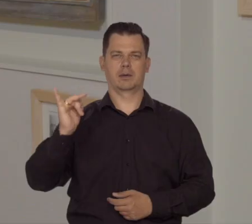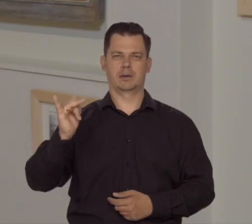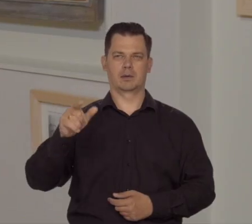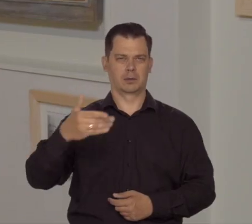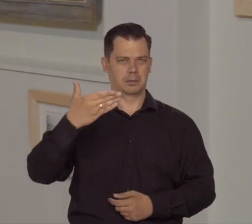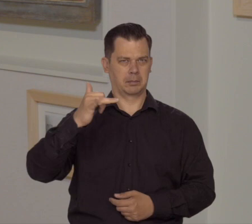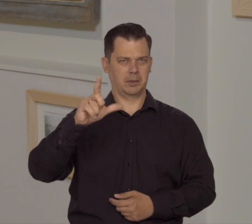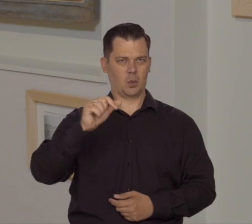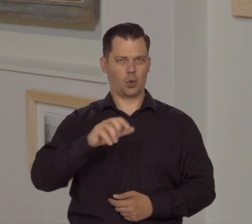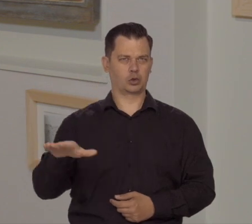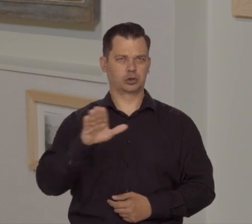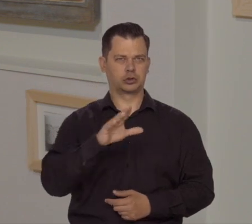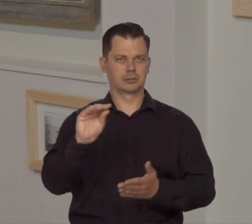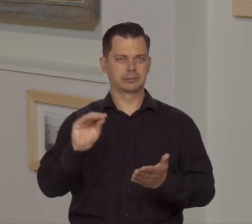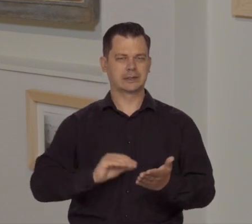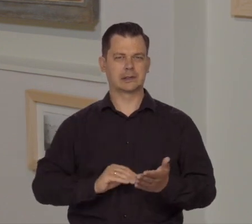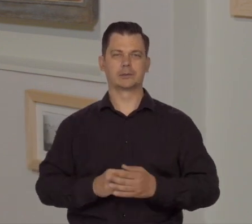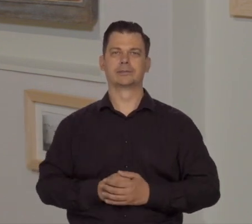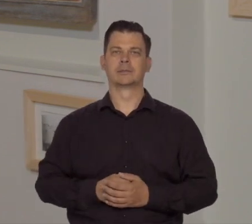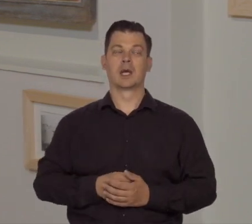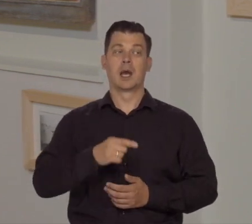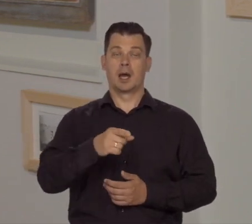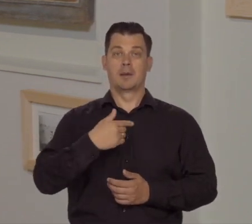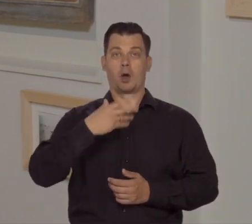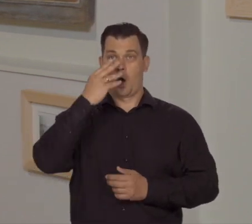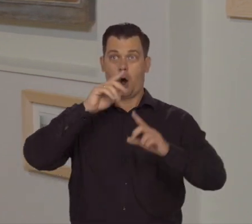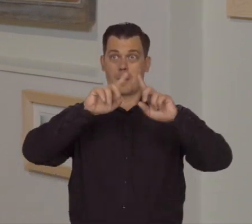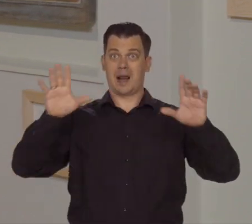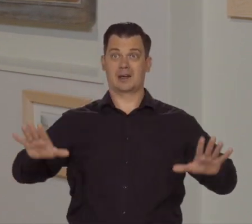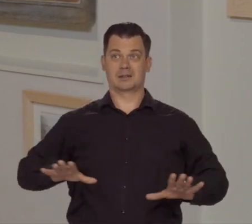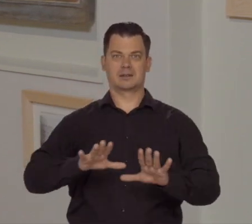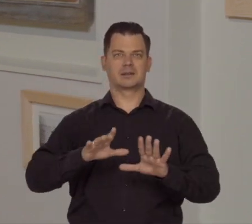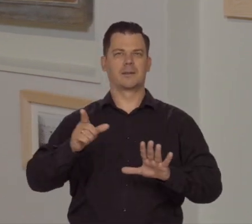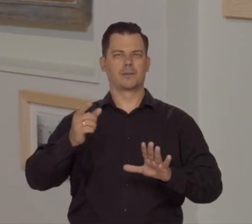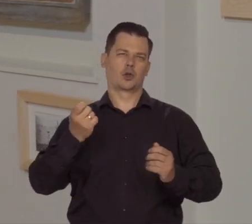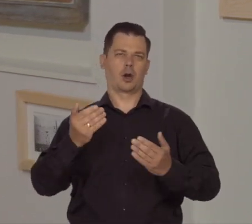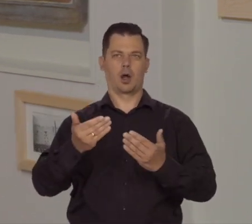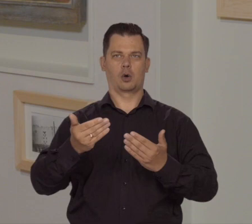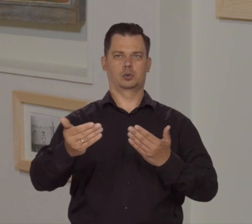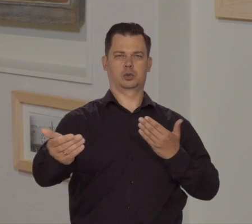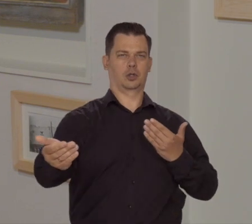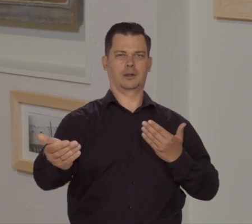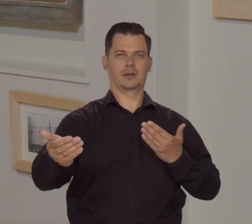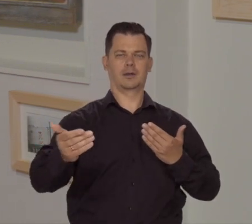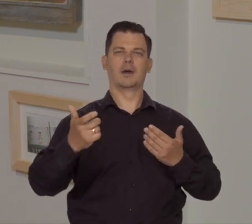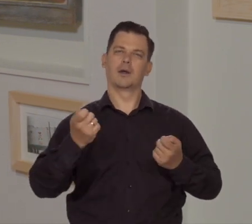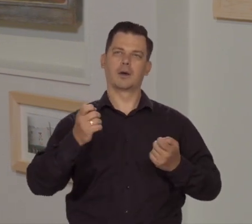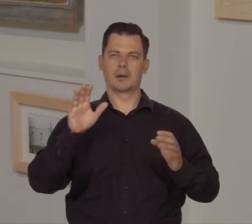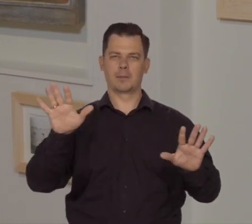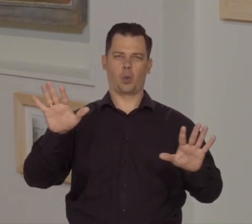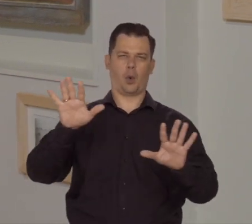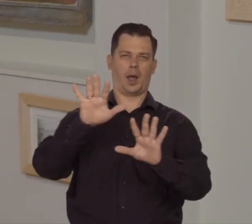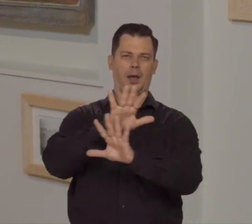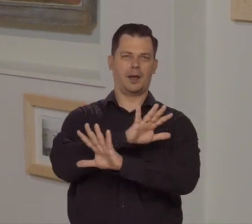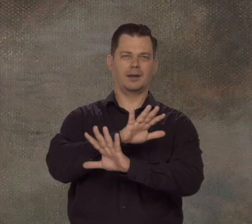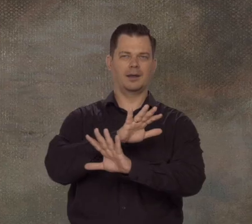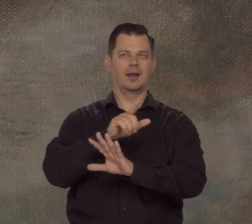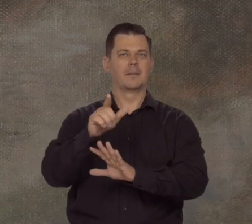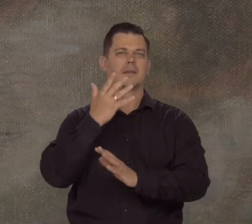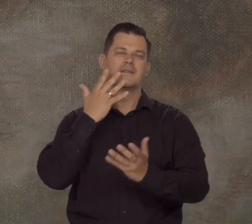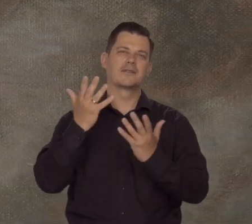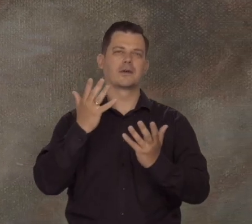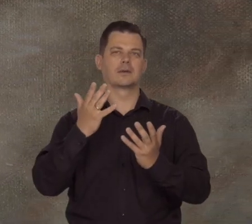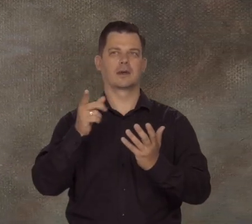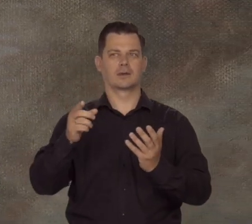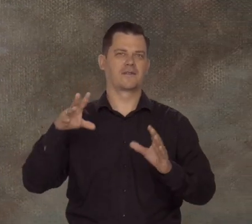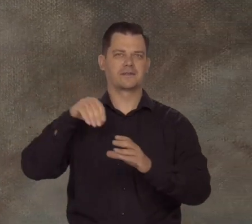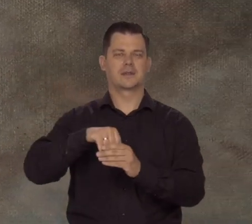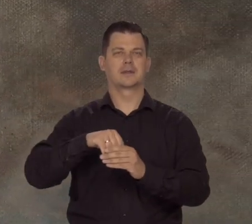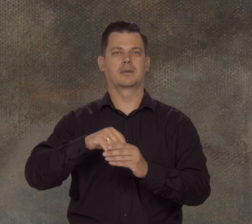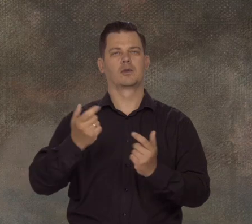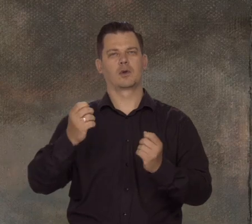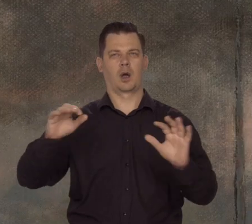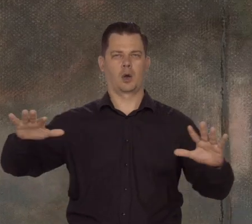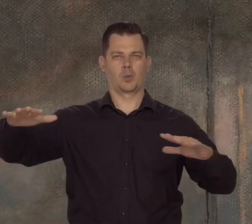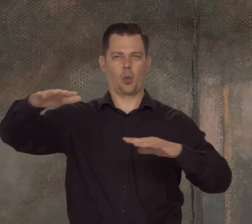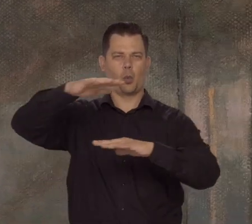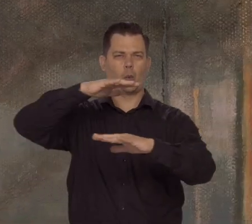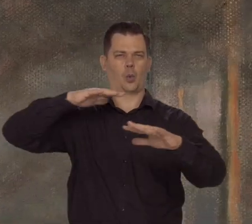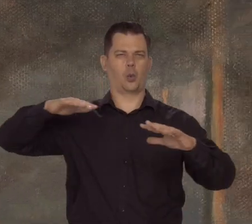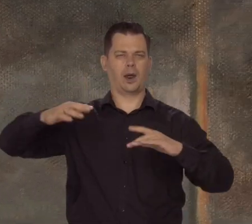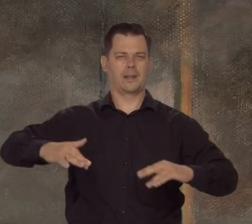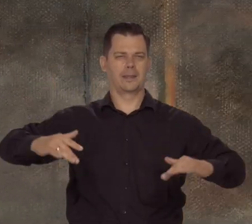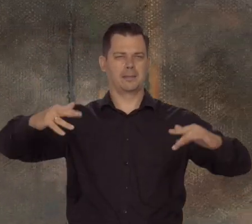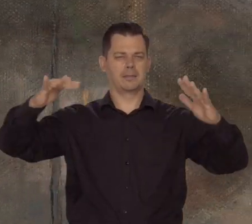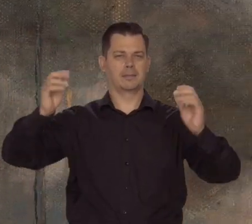In the painting, the entire background is somewhat pushed back, slightly blurred, covered with patches, clouds, and gray smoke.